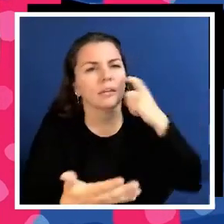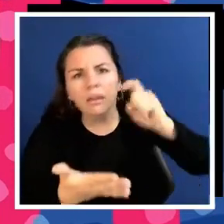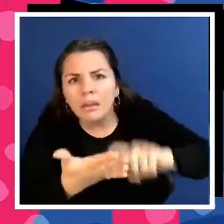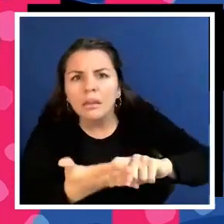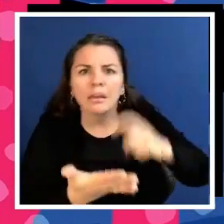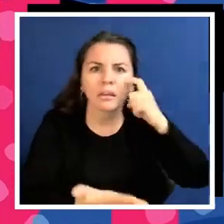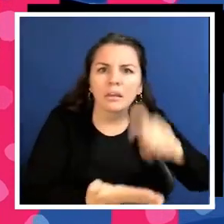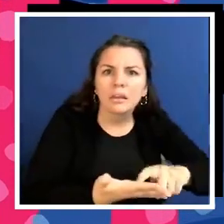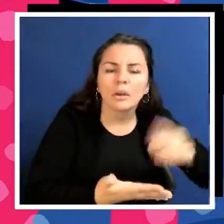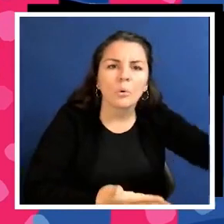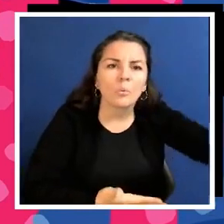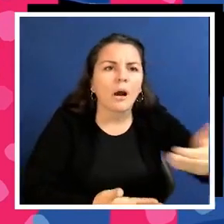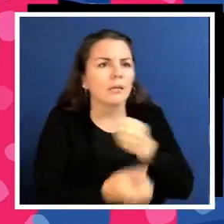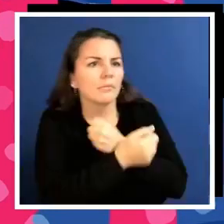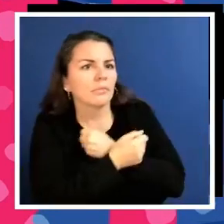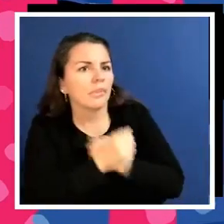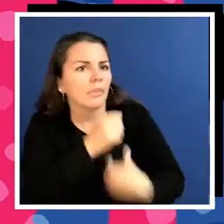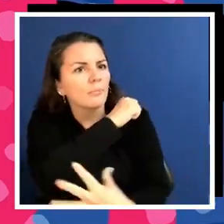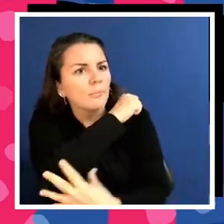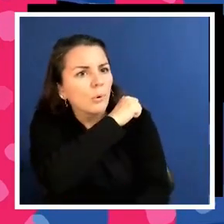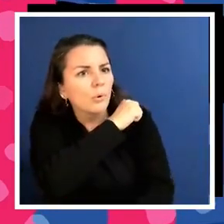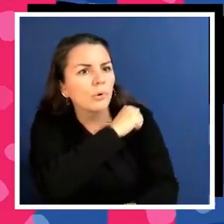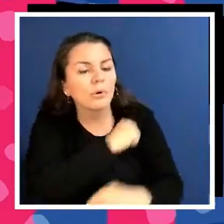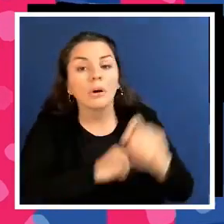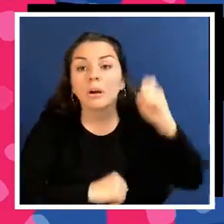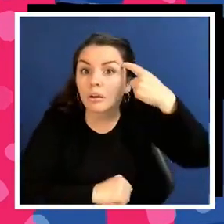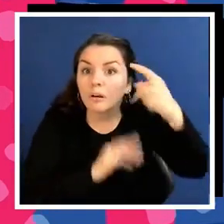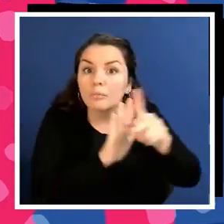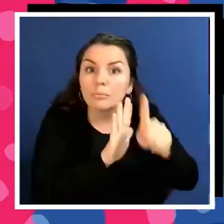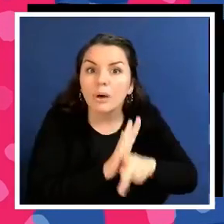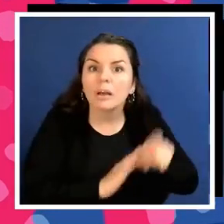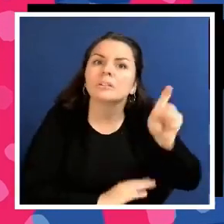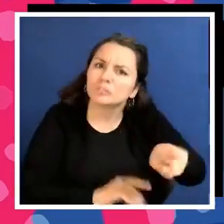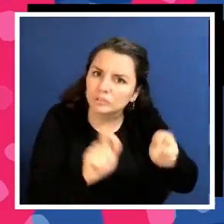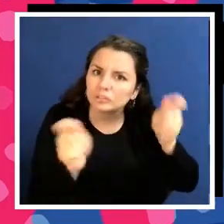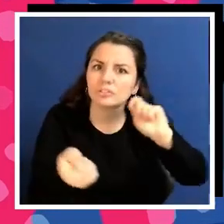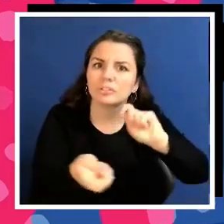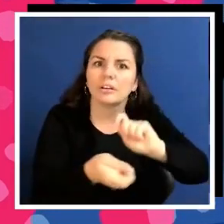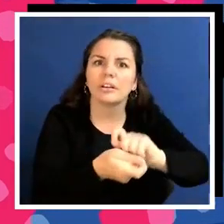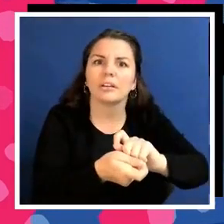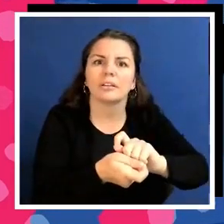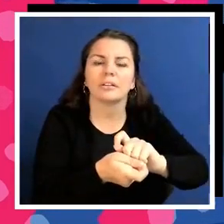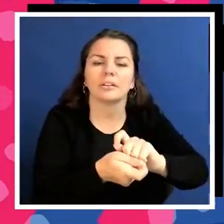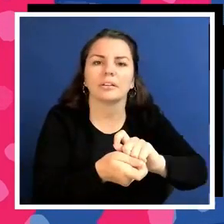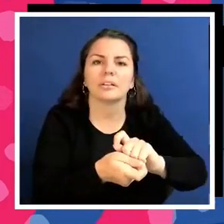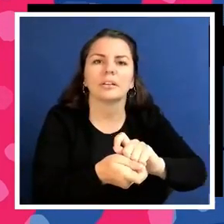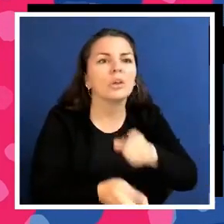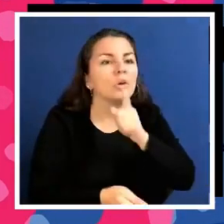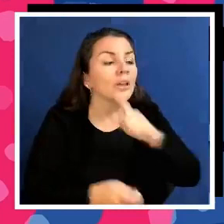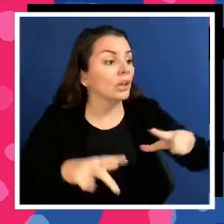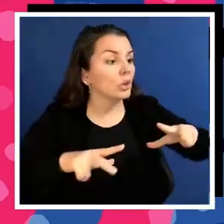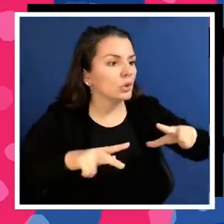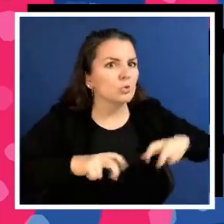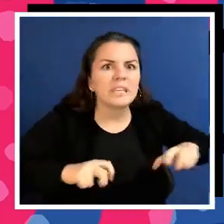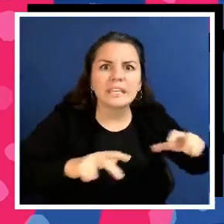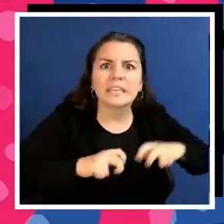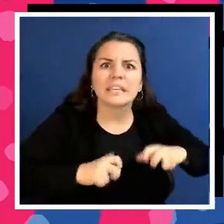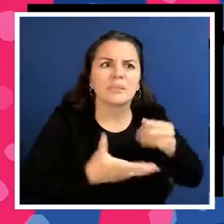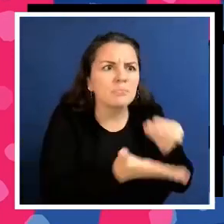WE ARE TO CRY LOUD AND SPARE NOT.